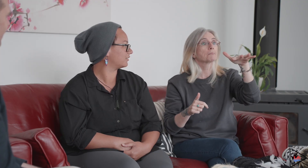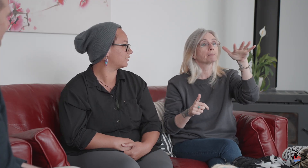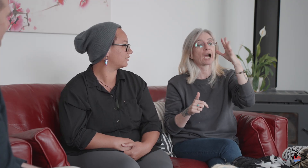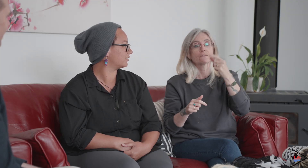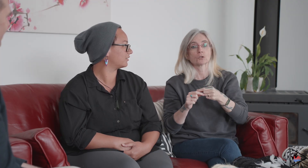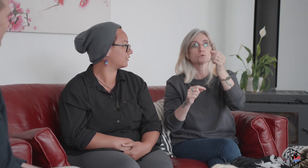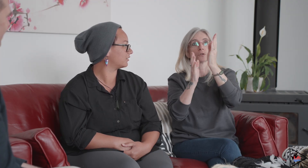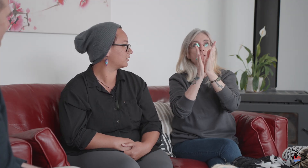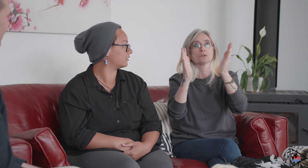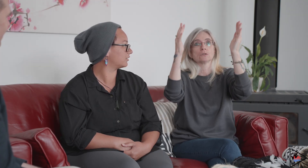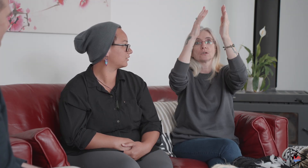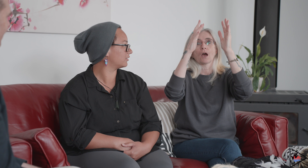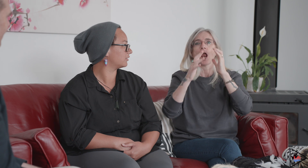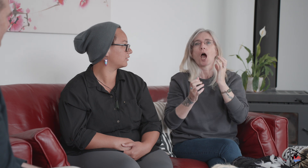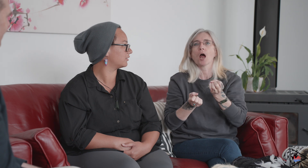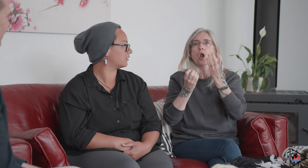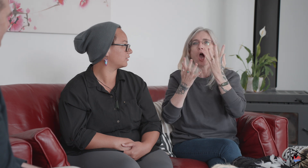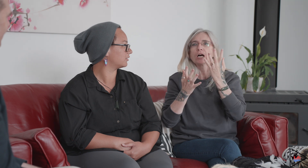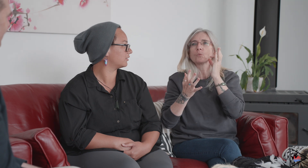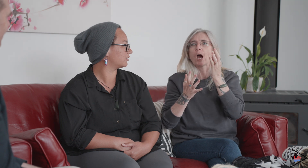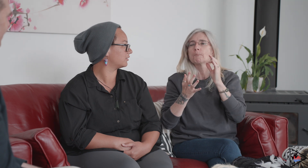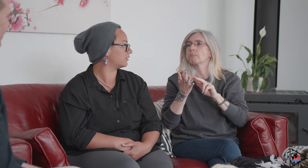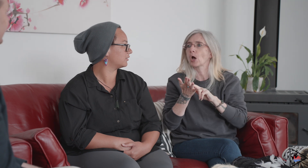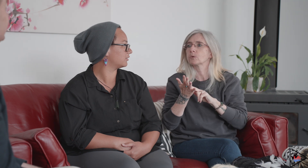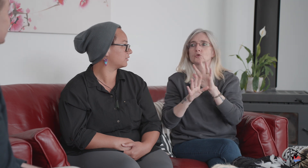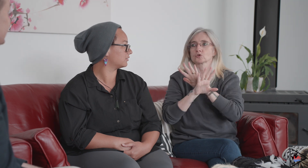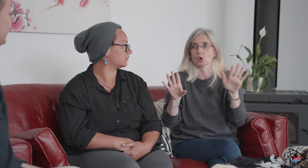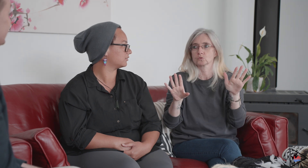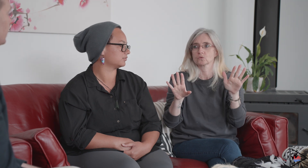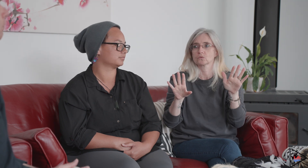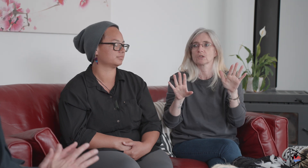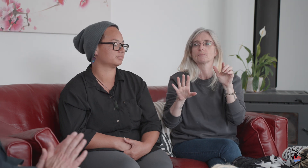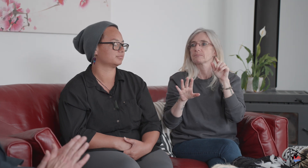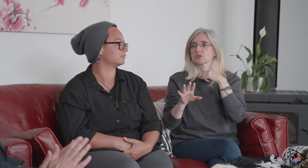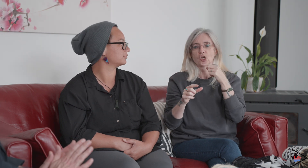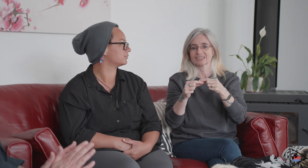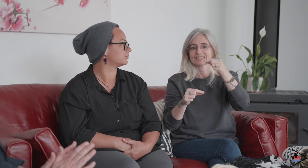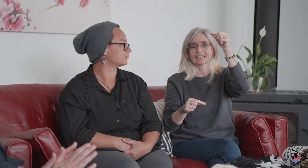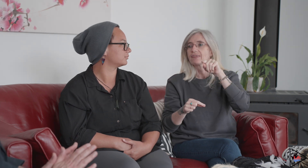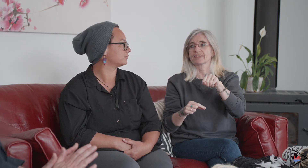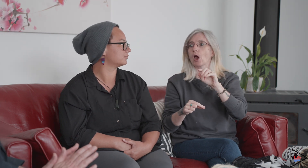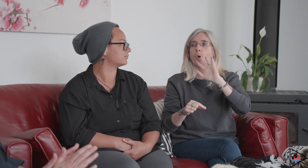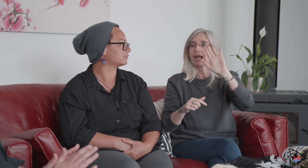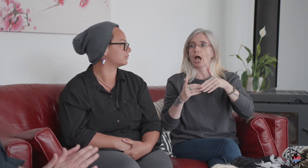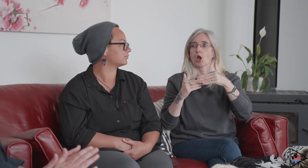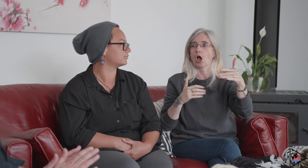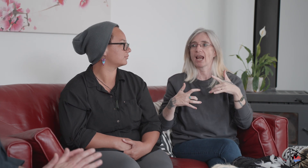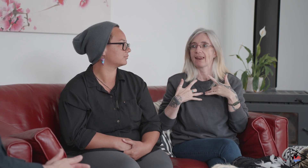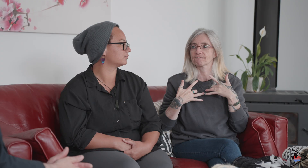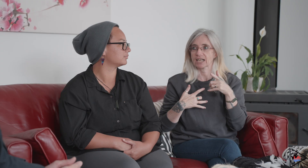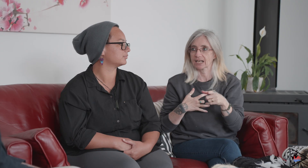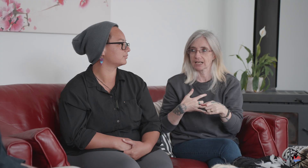a white head to it or if you see it might be a kind of a whitish purple colour, do not